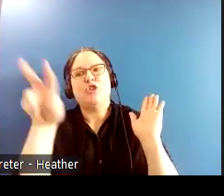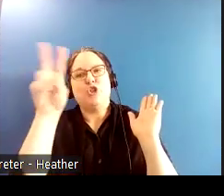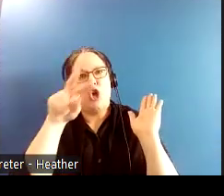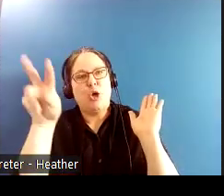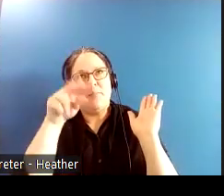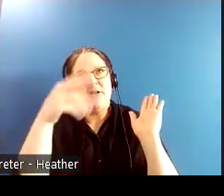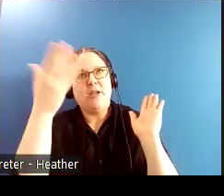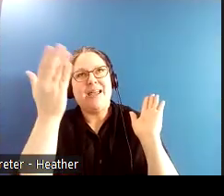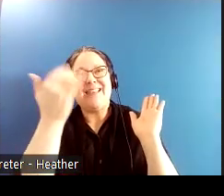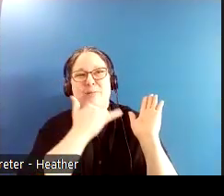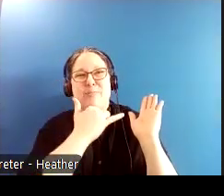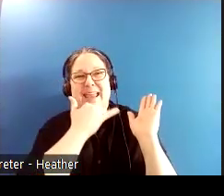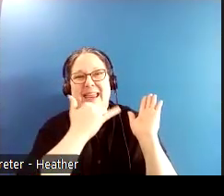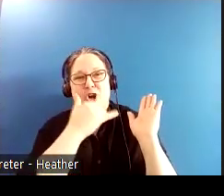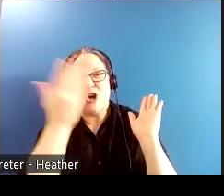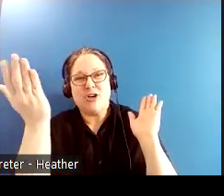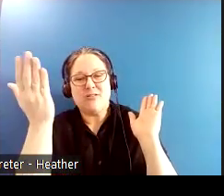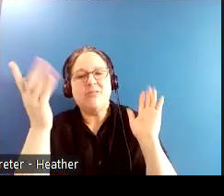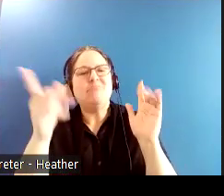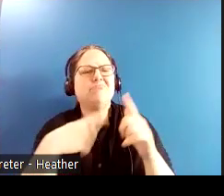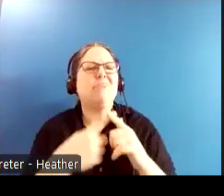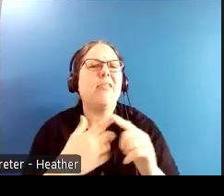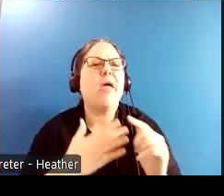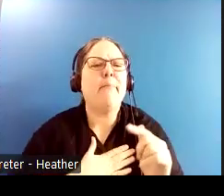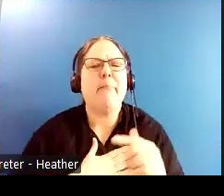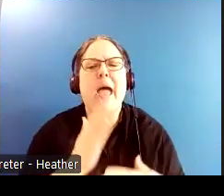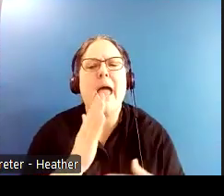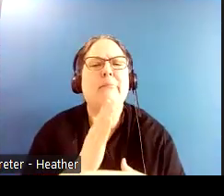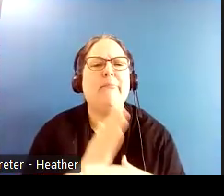and some error that get added uh then eventually my mean converges to something that is close to